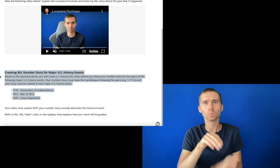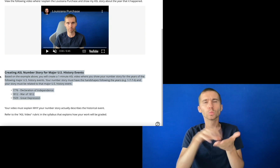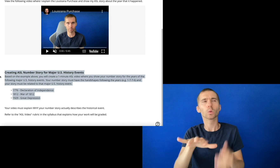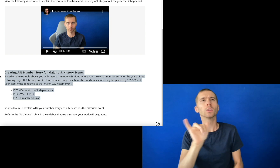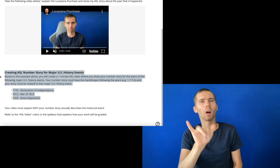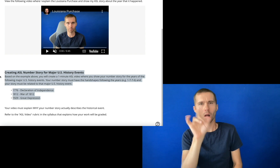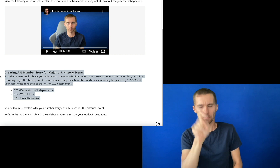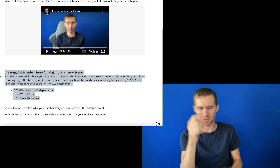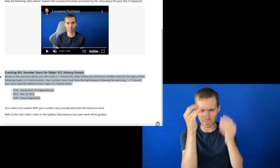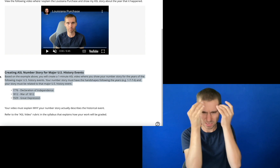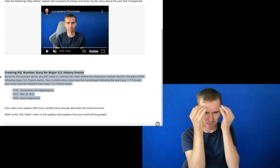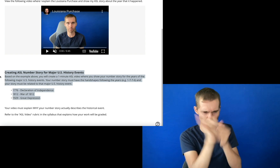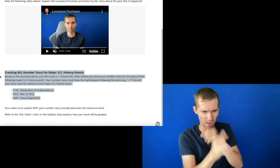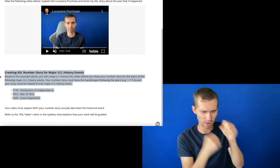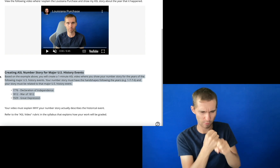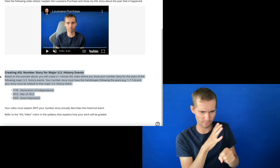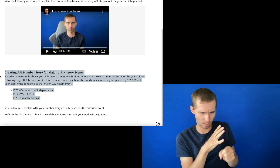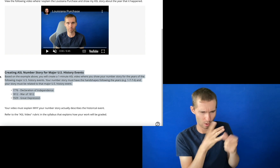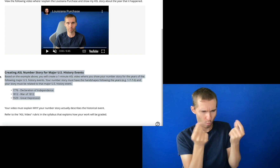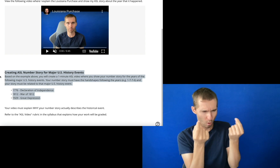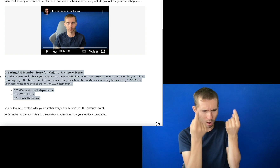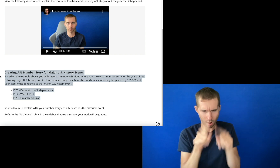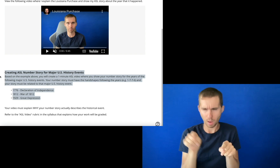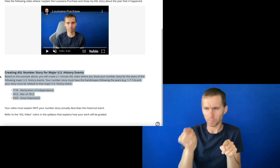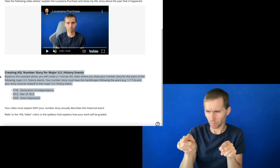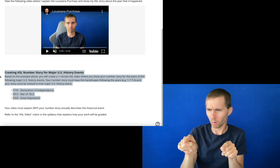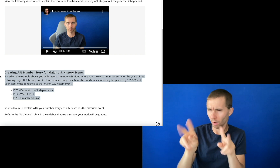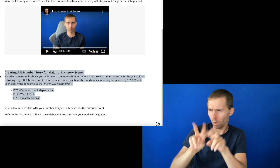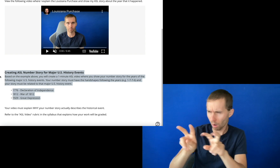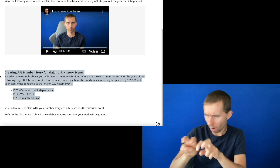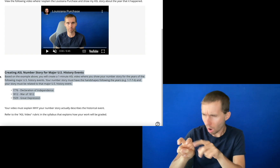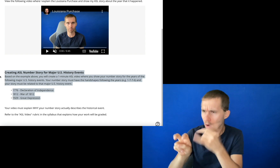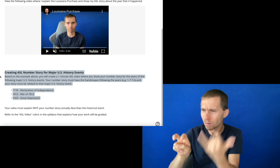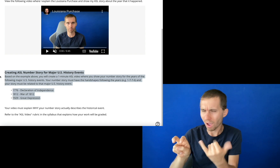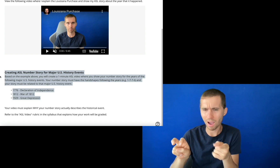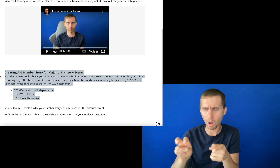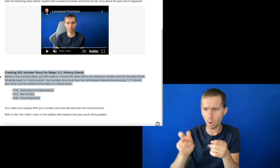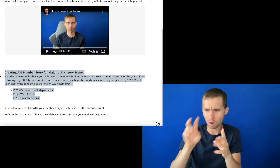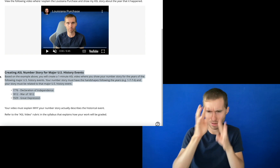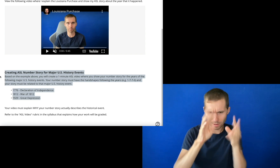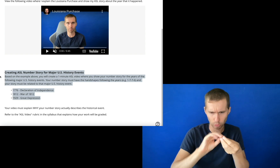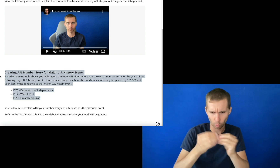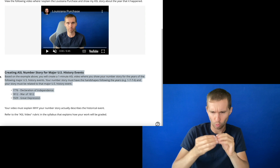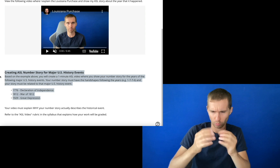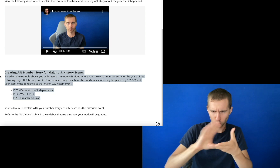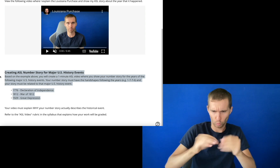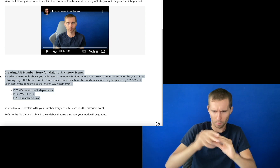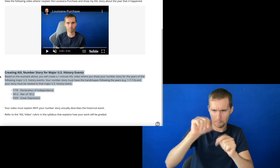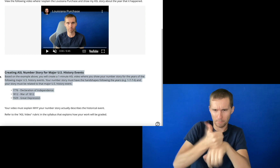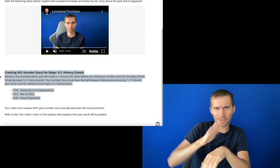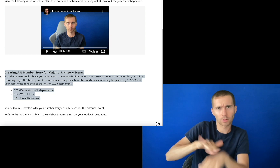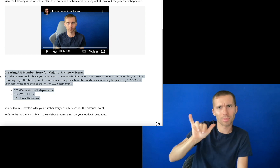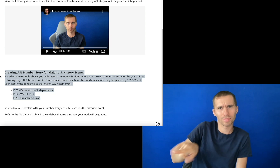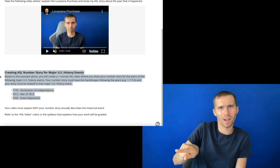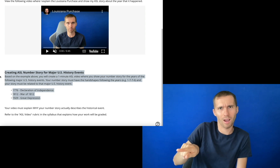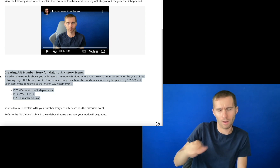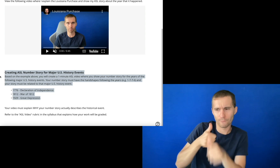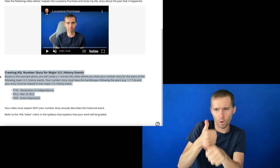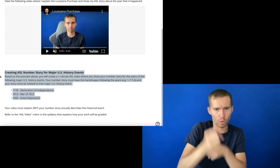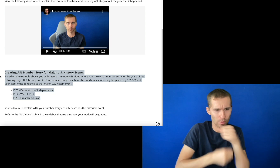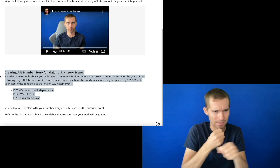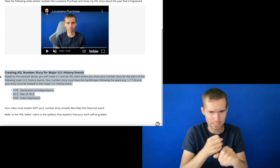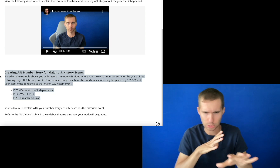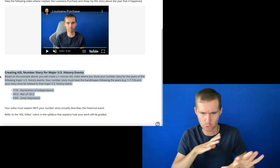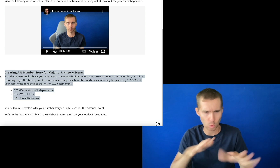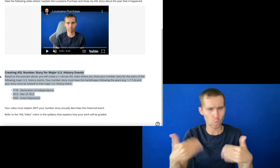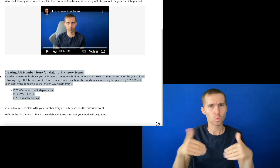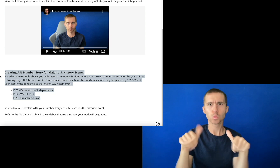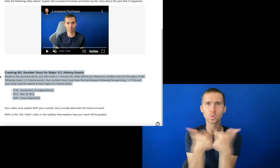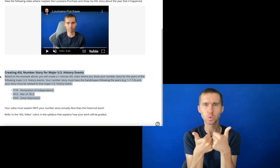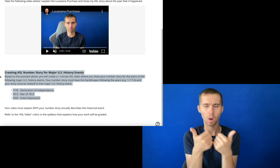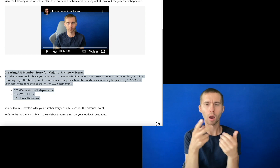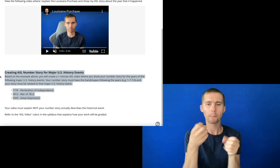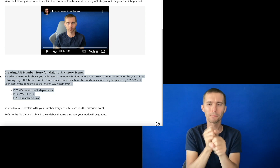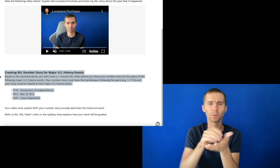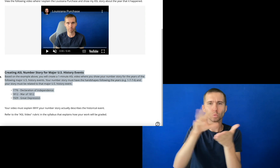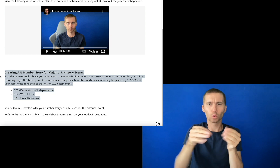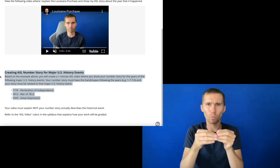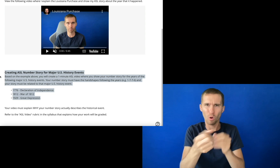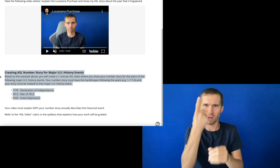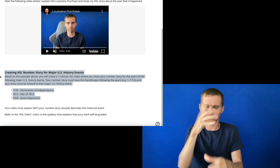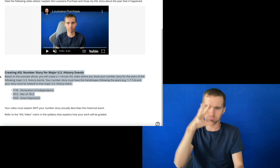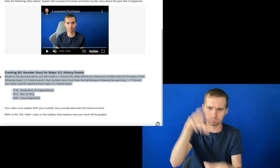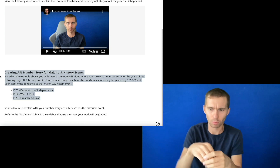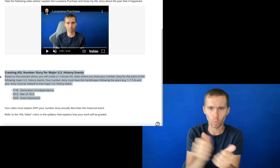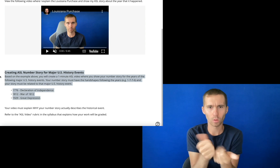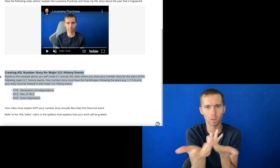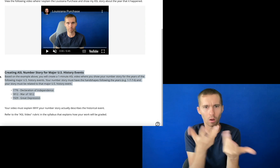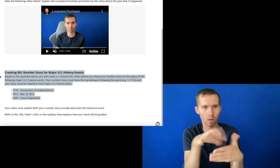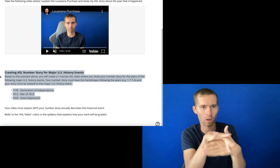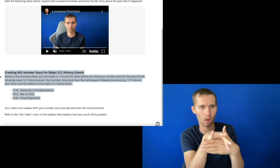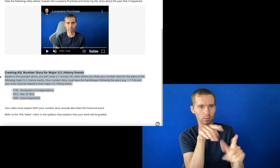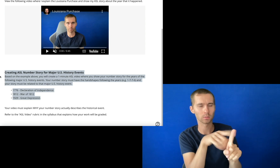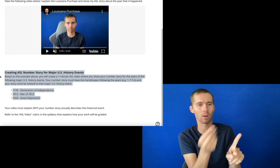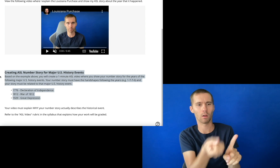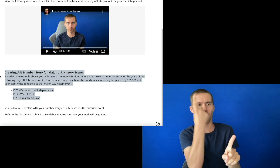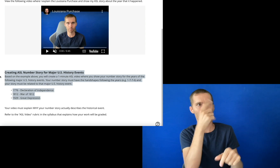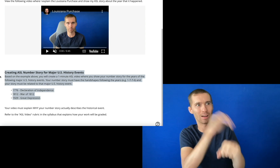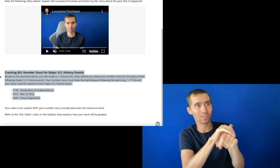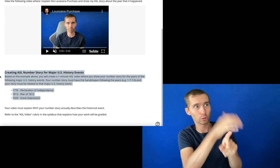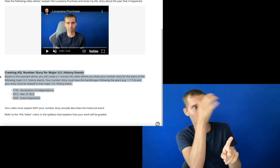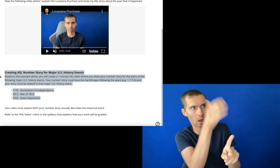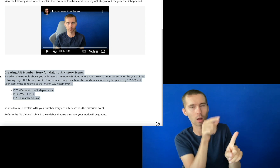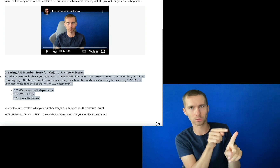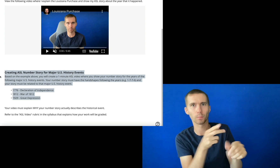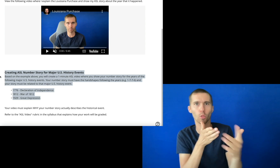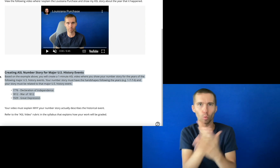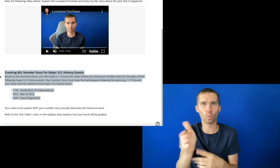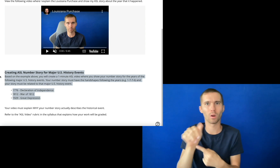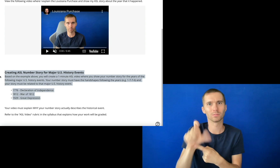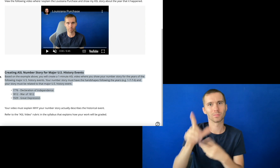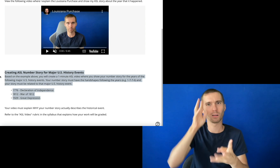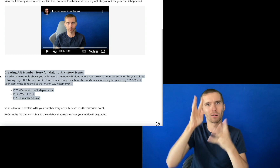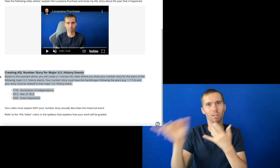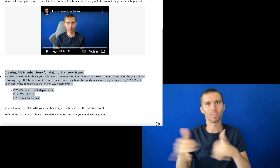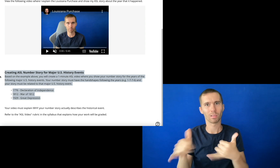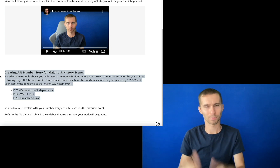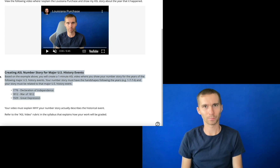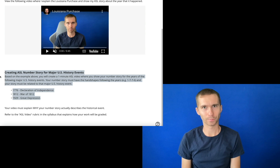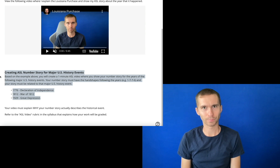So, students have to analyze the historical event and apply it into creating an ASL number story, thus reinforcing their understanding and retention of new English concepts.